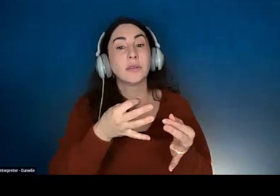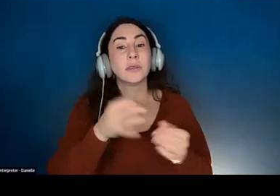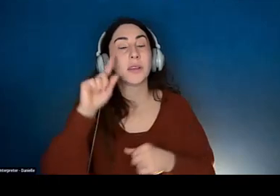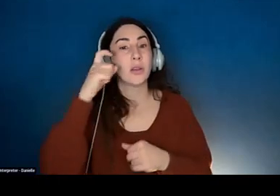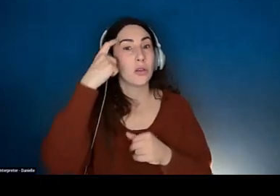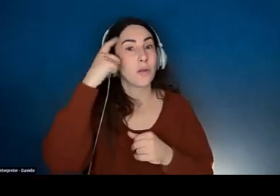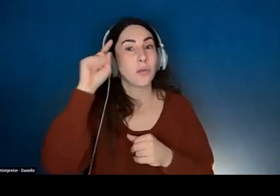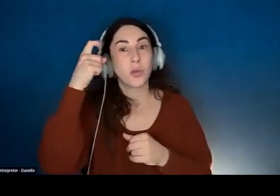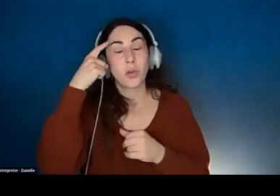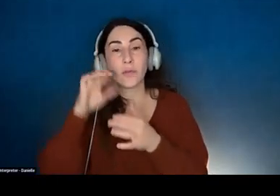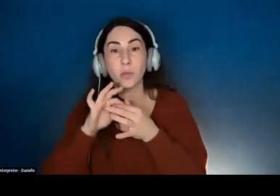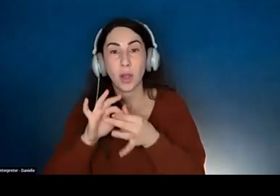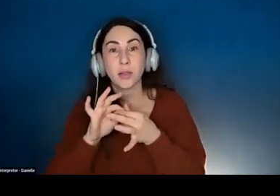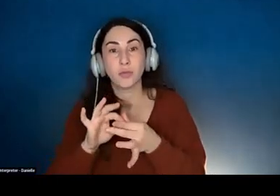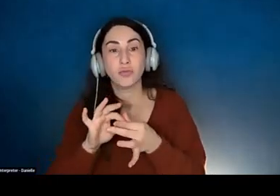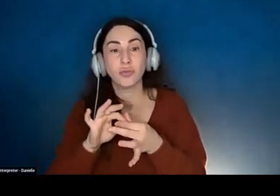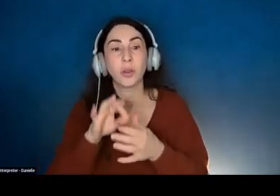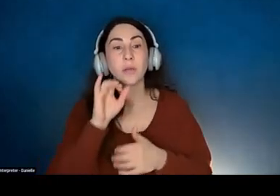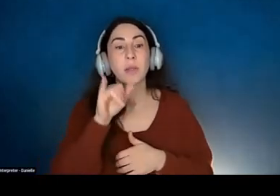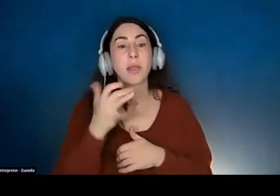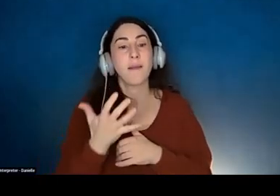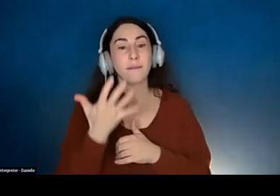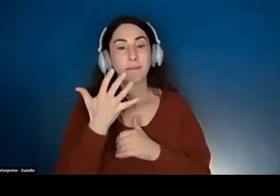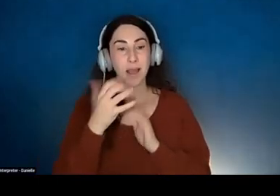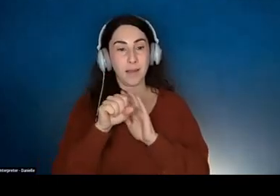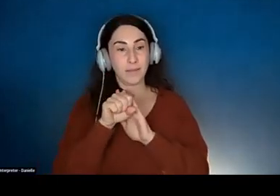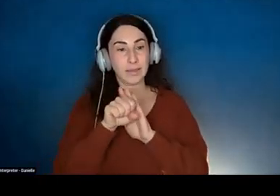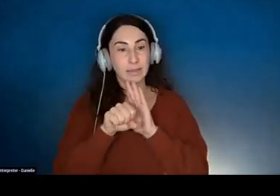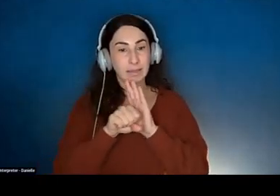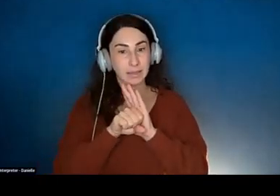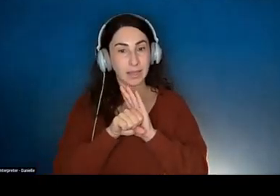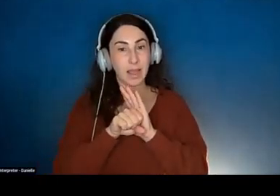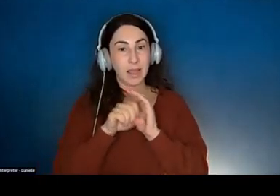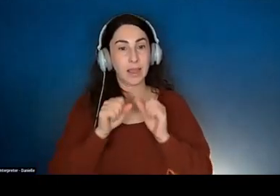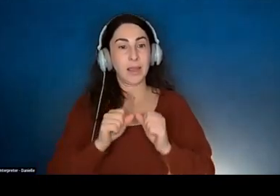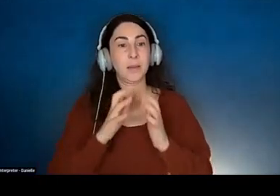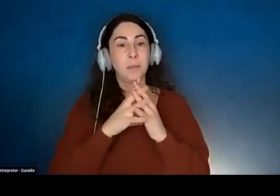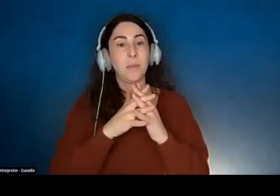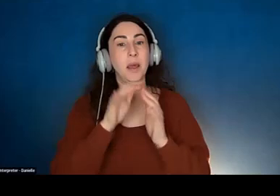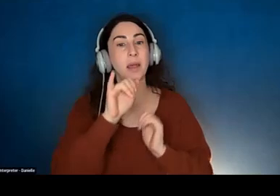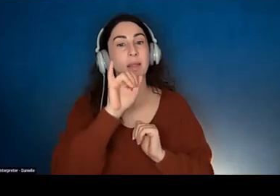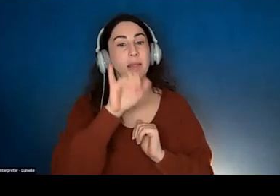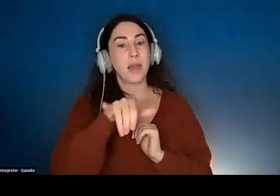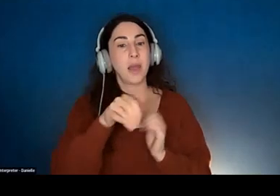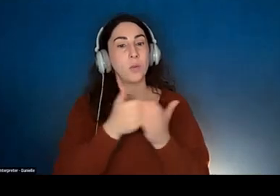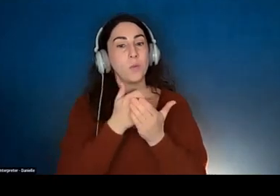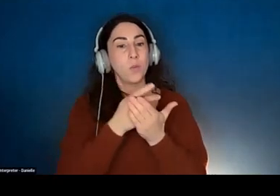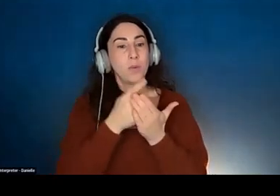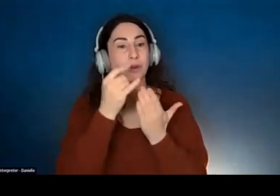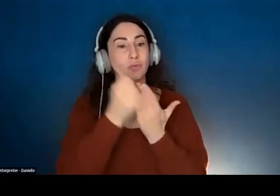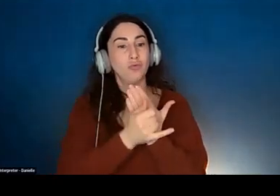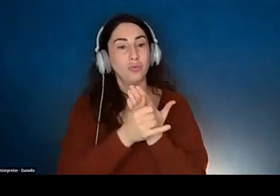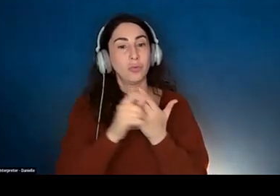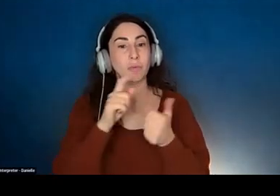And so those five states that implement the Money Follows a Person Tribal Initiative, those are Minnesota, Wisconsin,